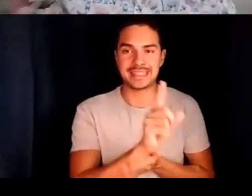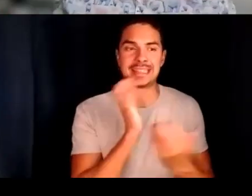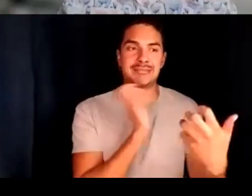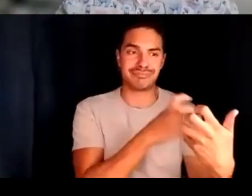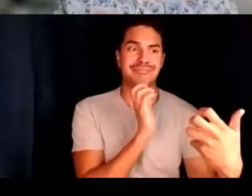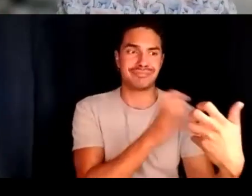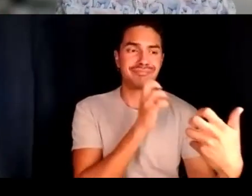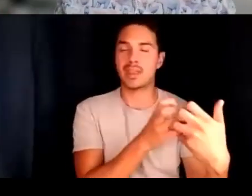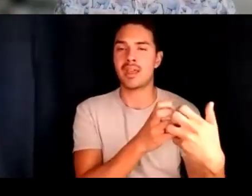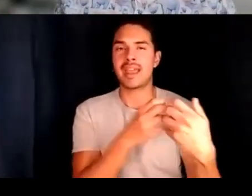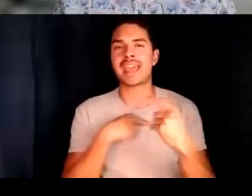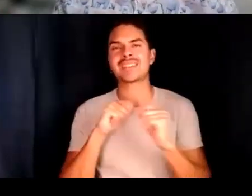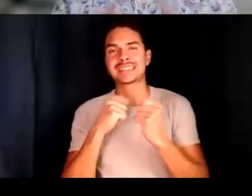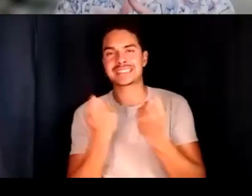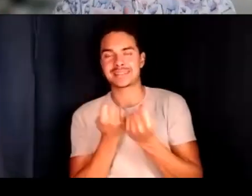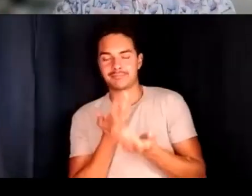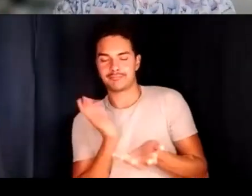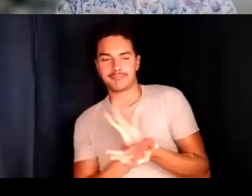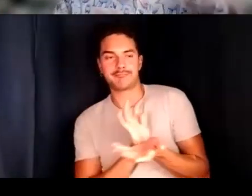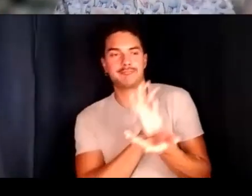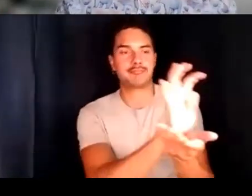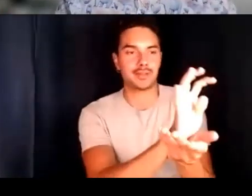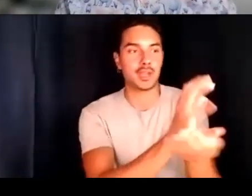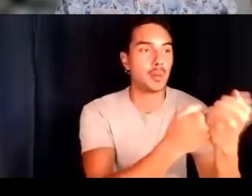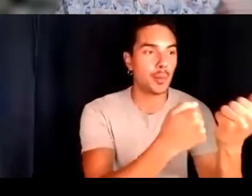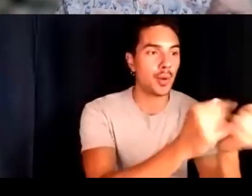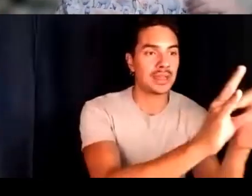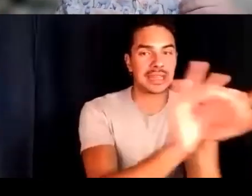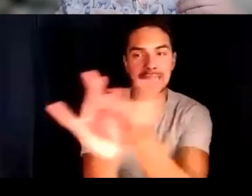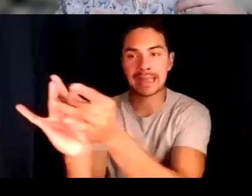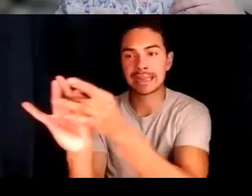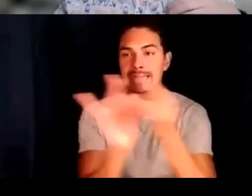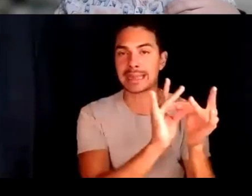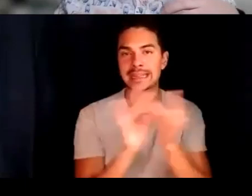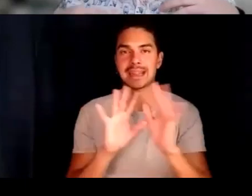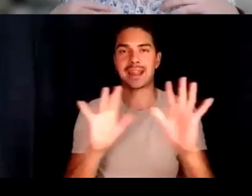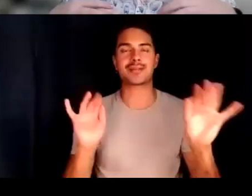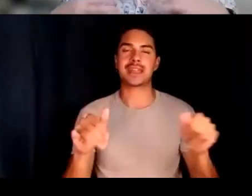And then be present, share that I am here for you part.